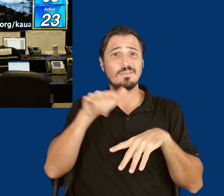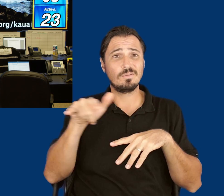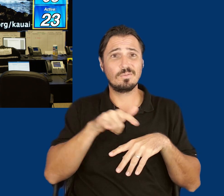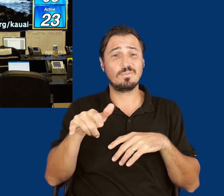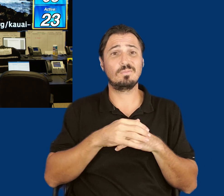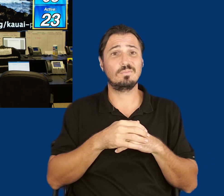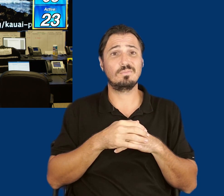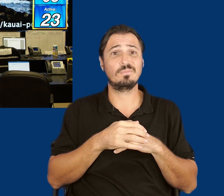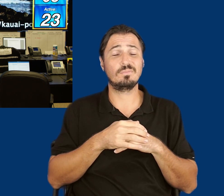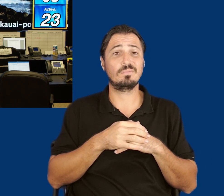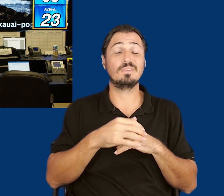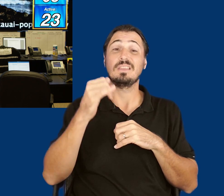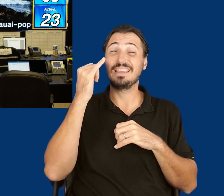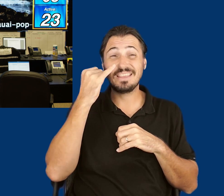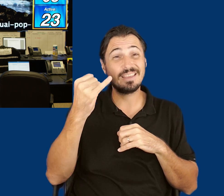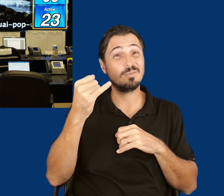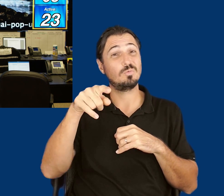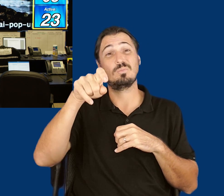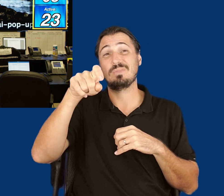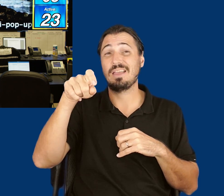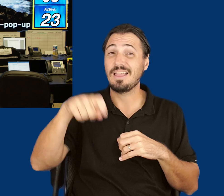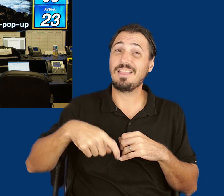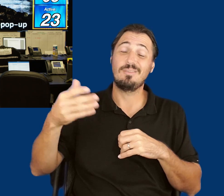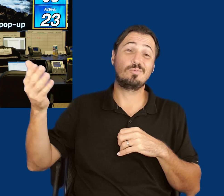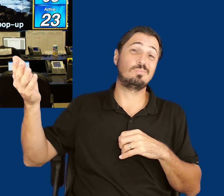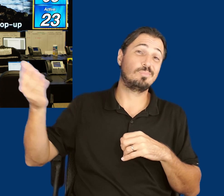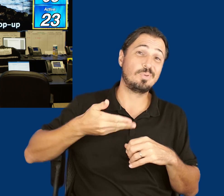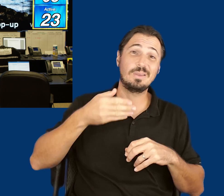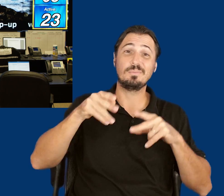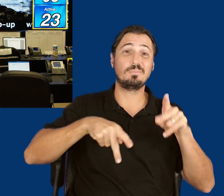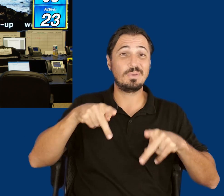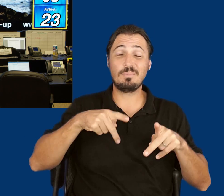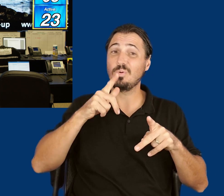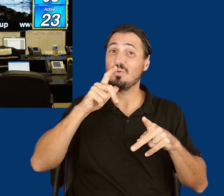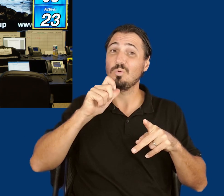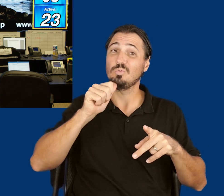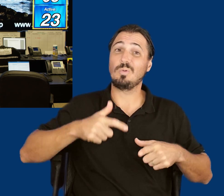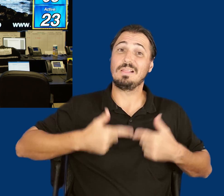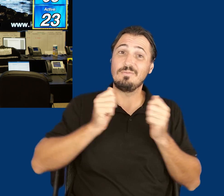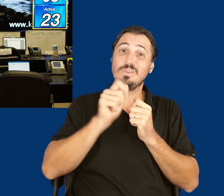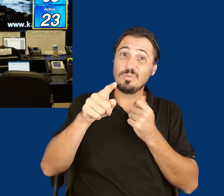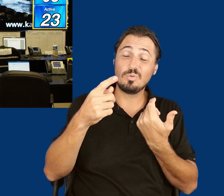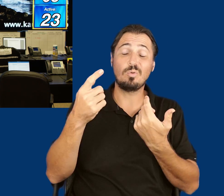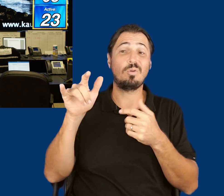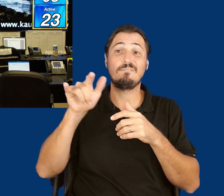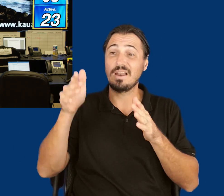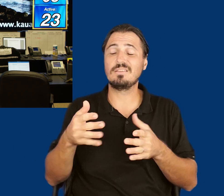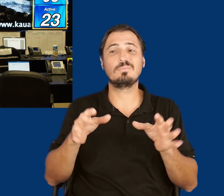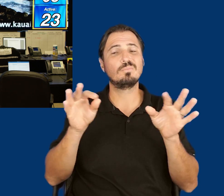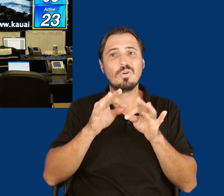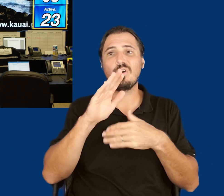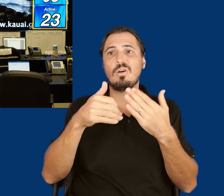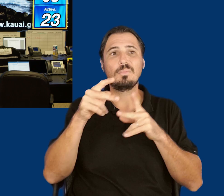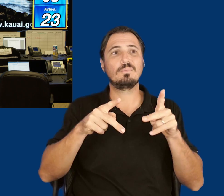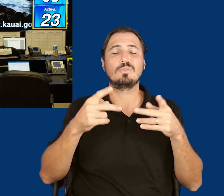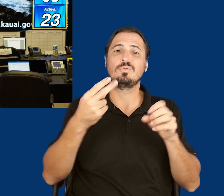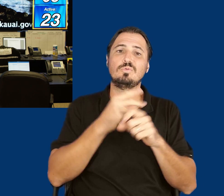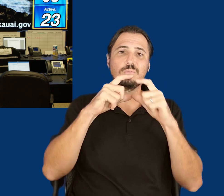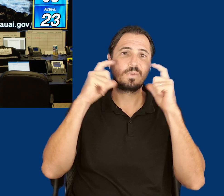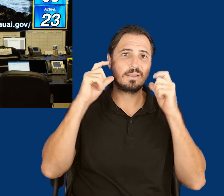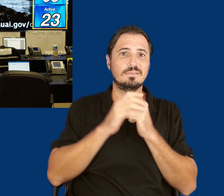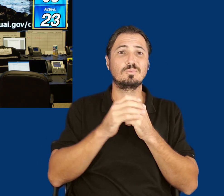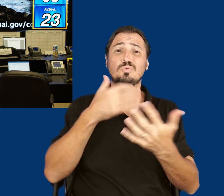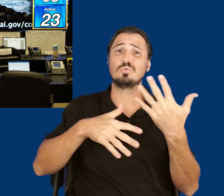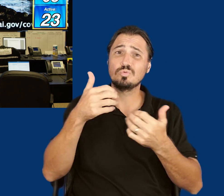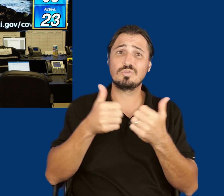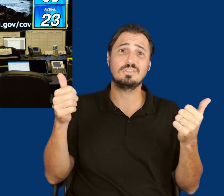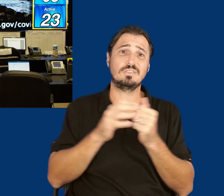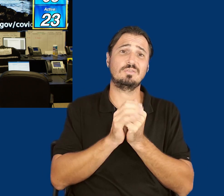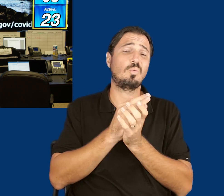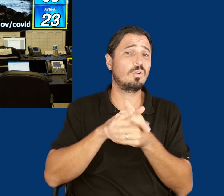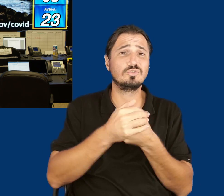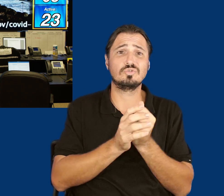household members or travelers in your home for Thanksgiving, make sure everyone stays masked, that you maintain social distance, frequently wash hands, and hold activities